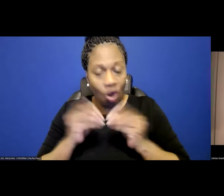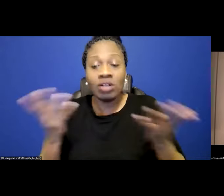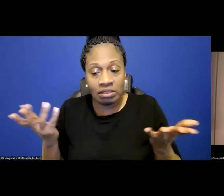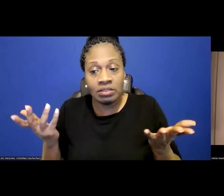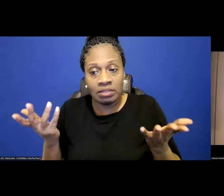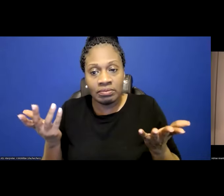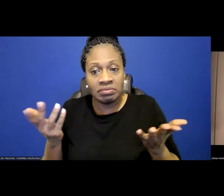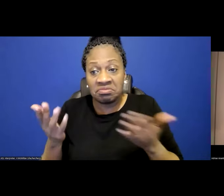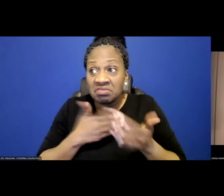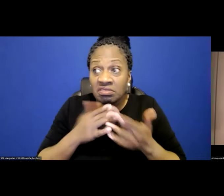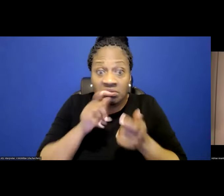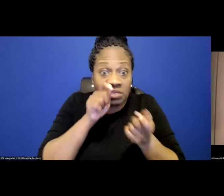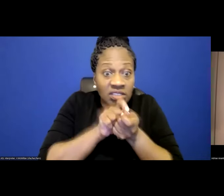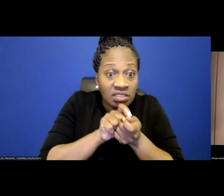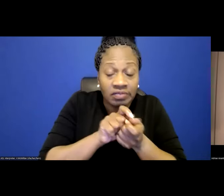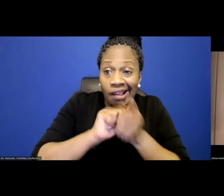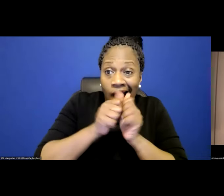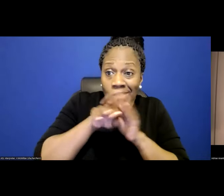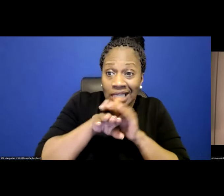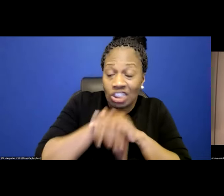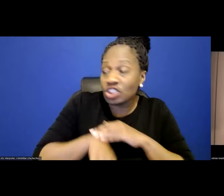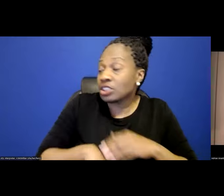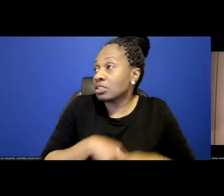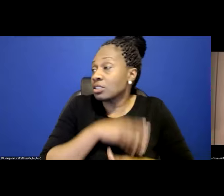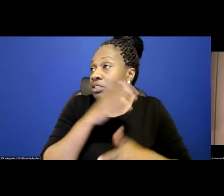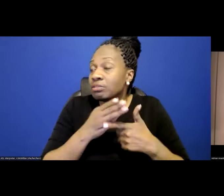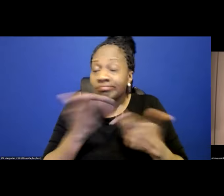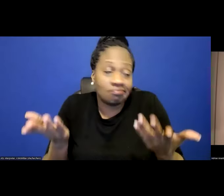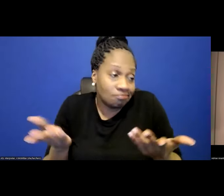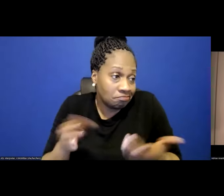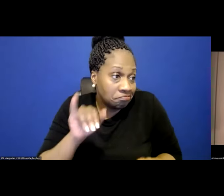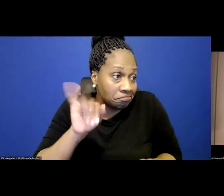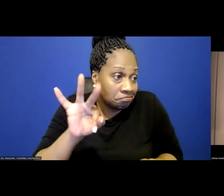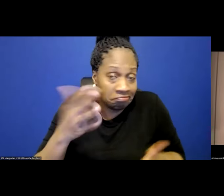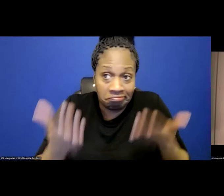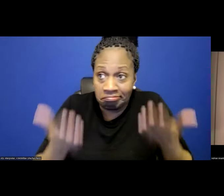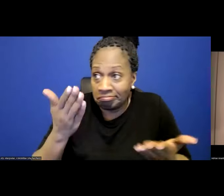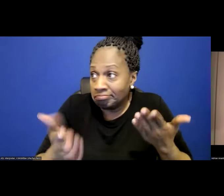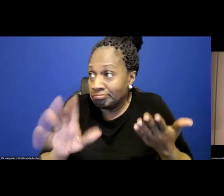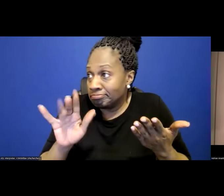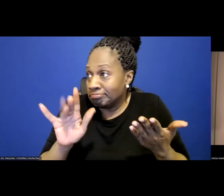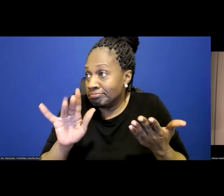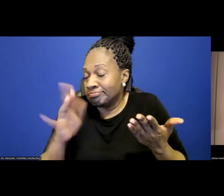Whether that be specific accommodations, whether that be the,